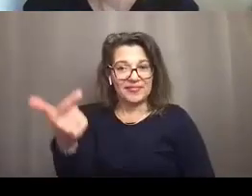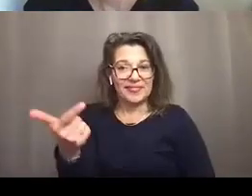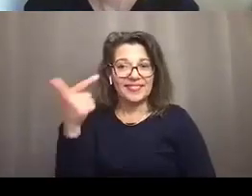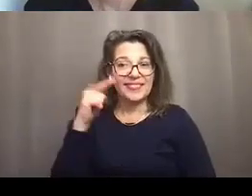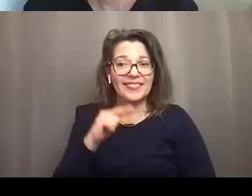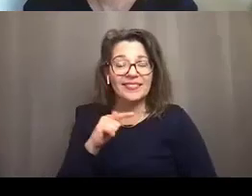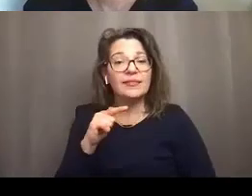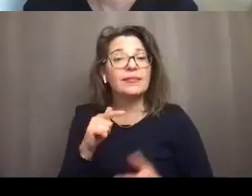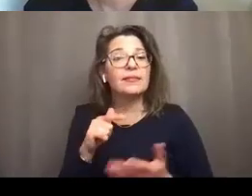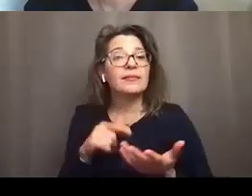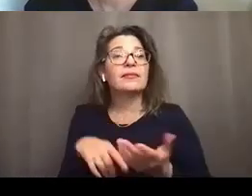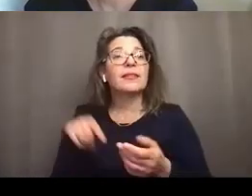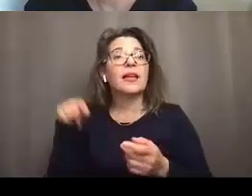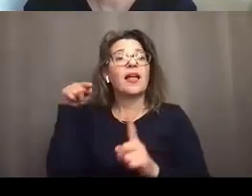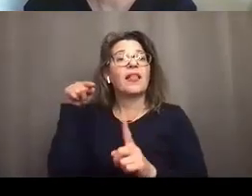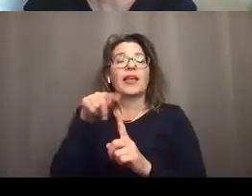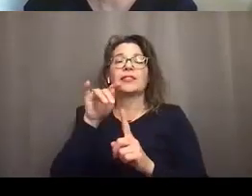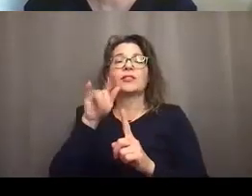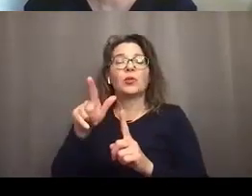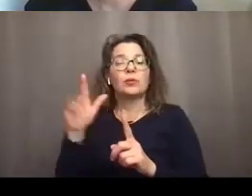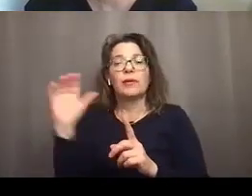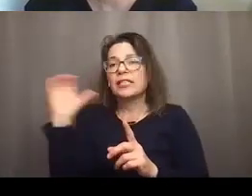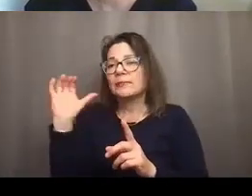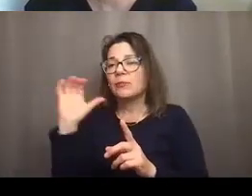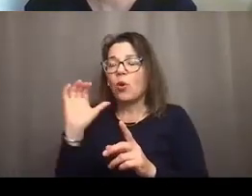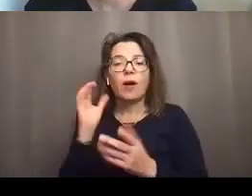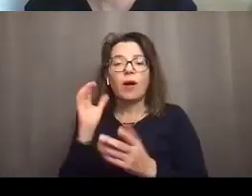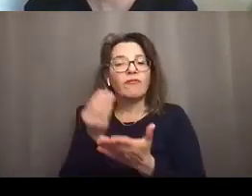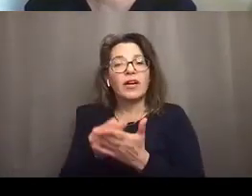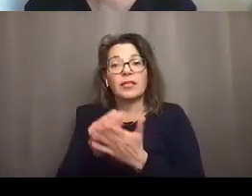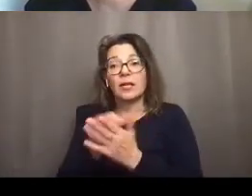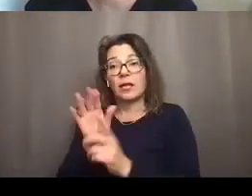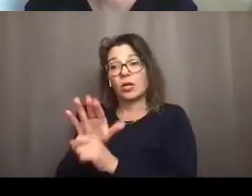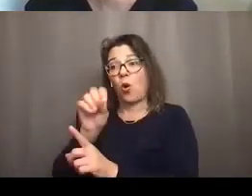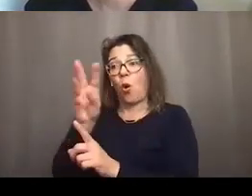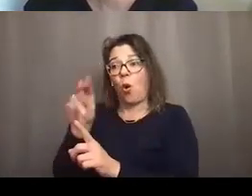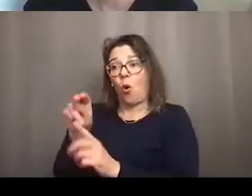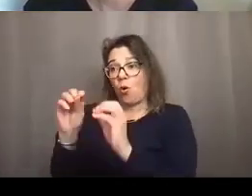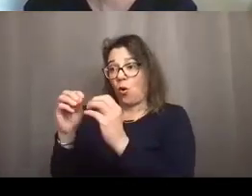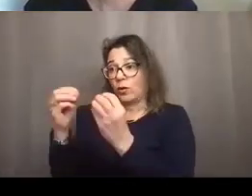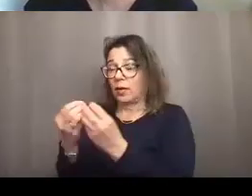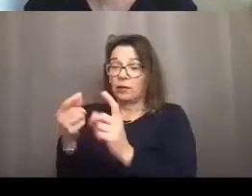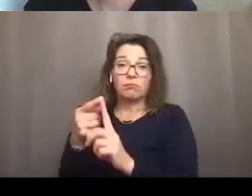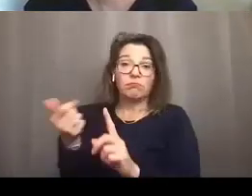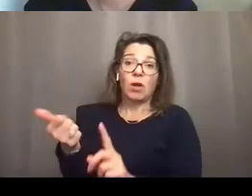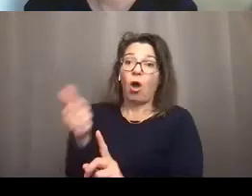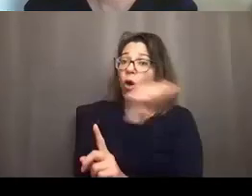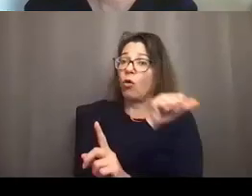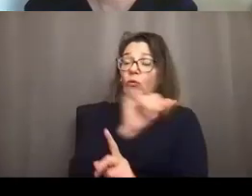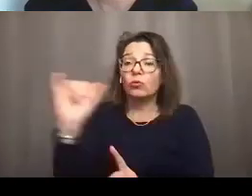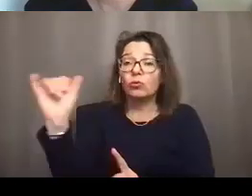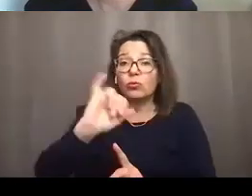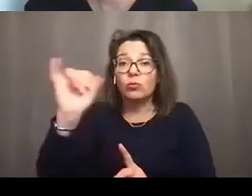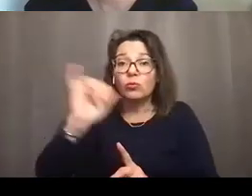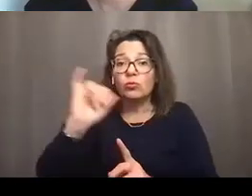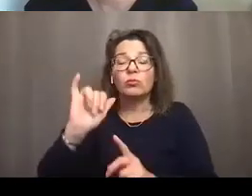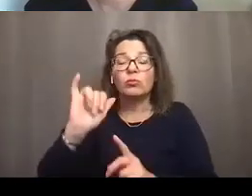You can use this tool to explore funding at your own organization or someone else's. Unlike RePORTER, which is updated every weekend